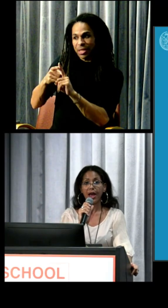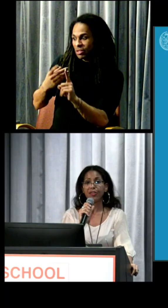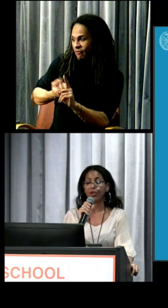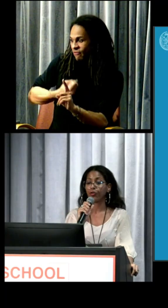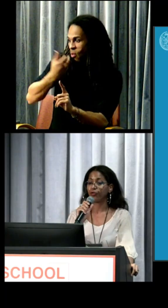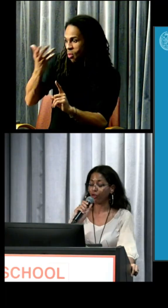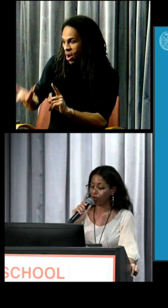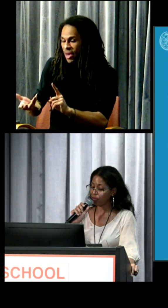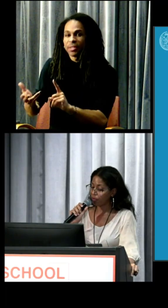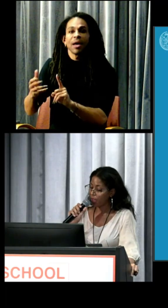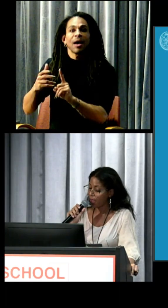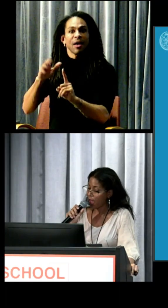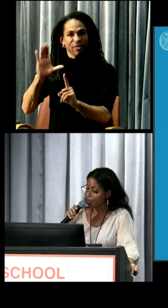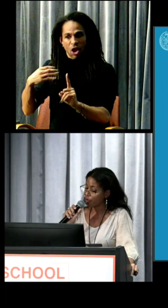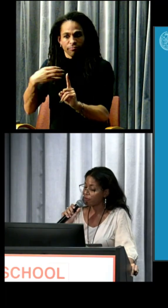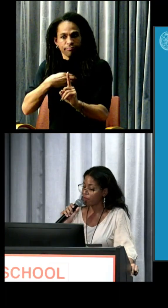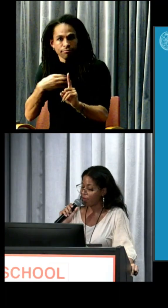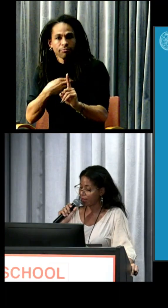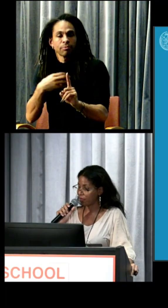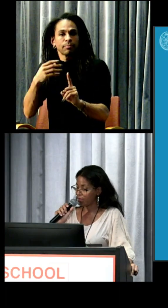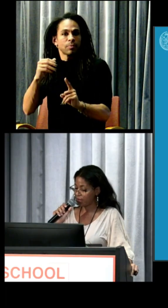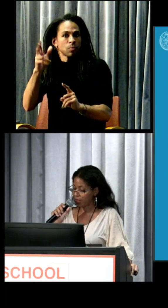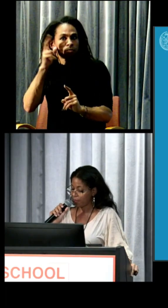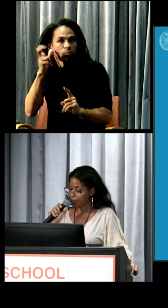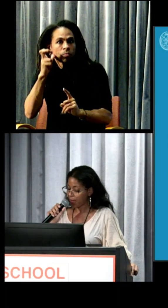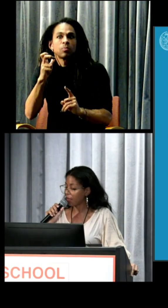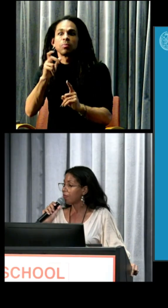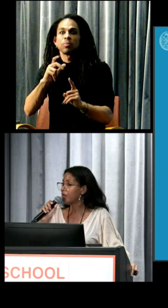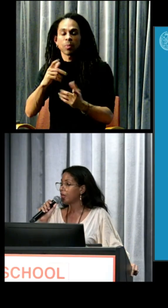Green space and non-porous block types, for example.